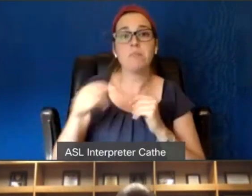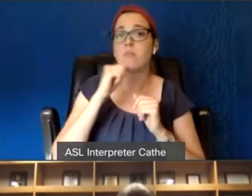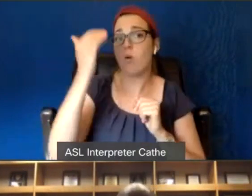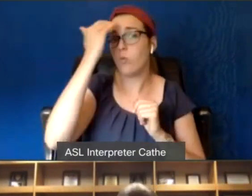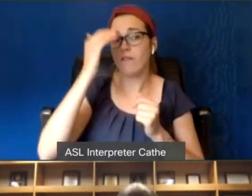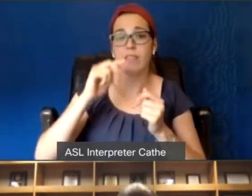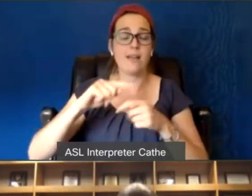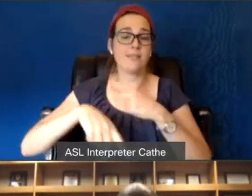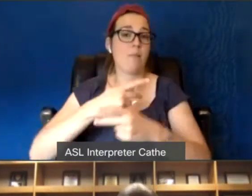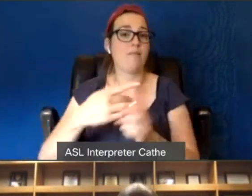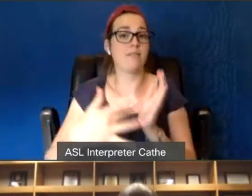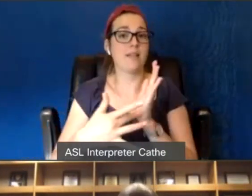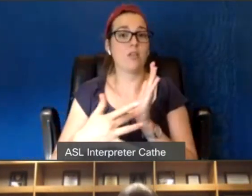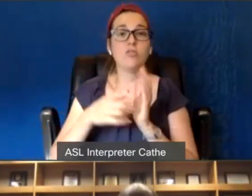Can you recommend where they could go to find out more about this?